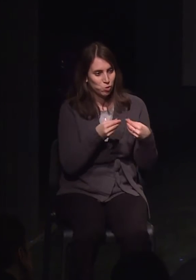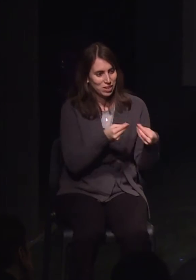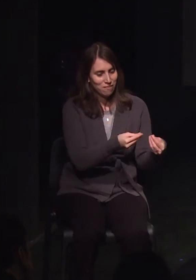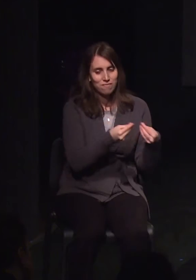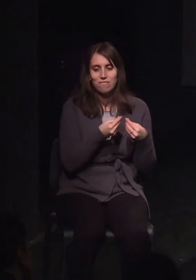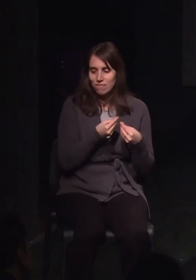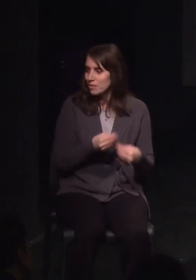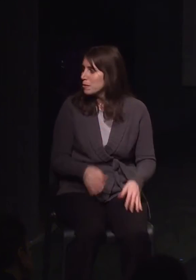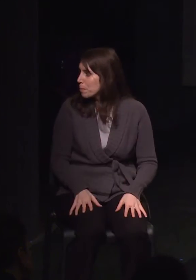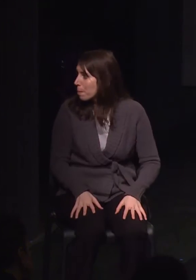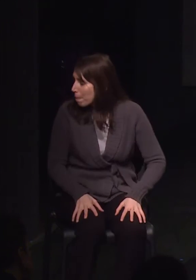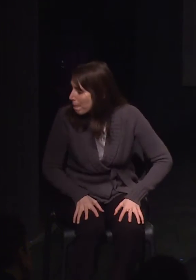Damian: I agree with that entirely.